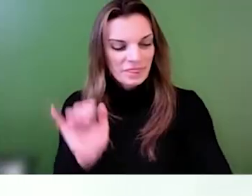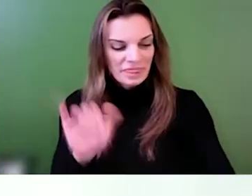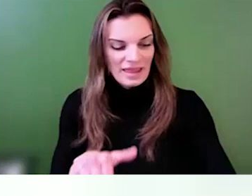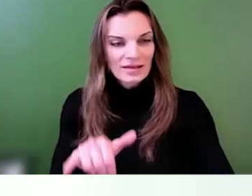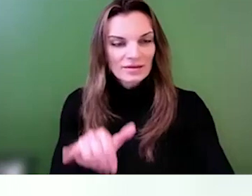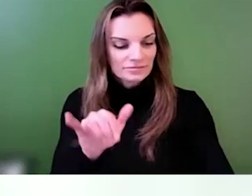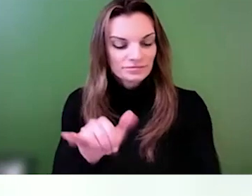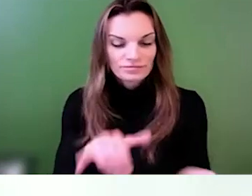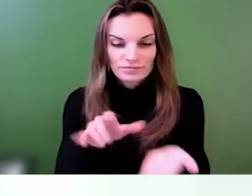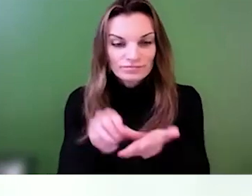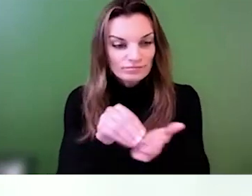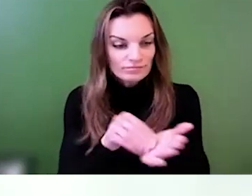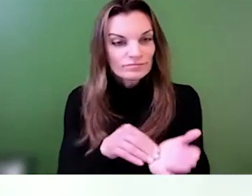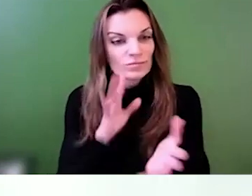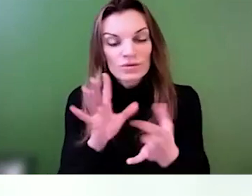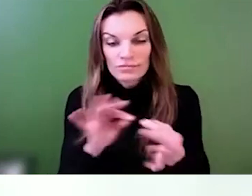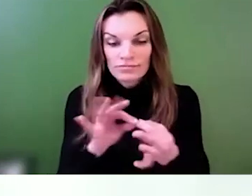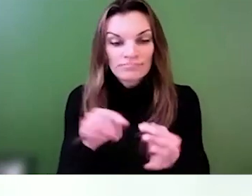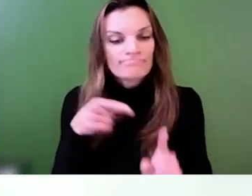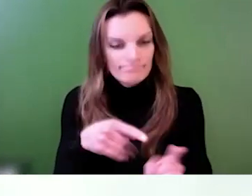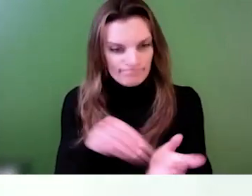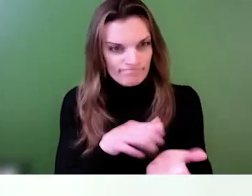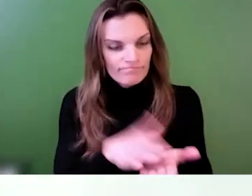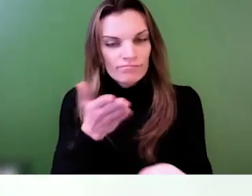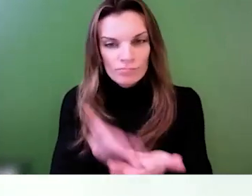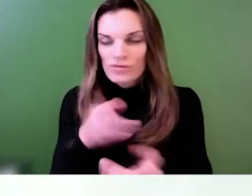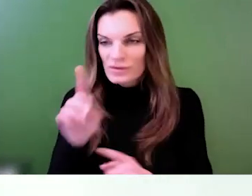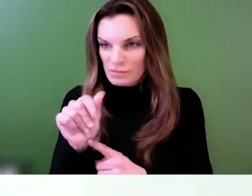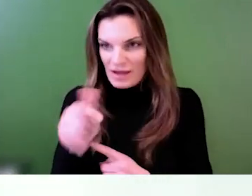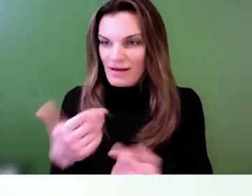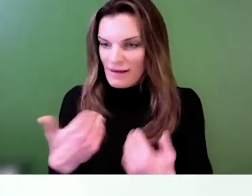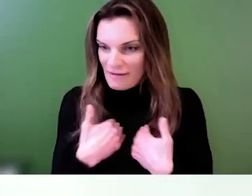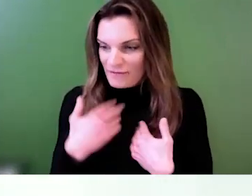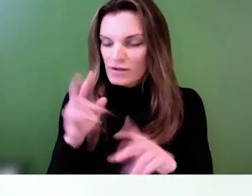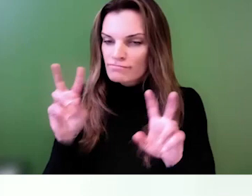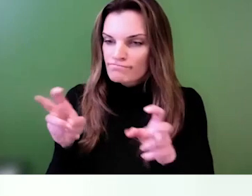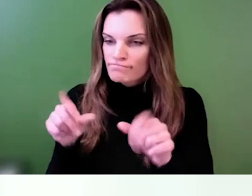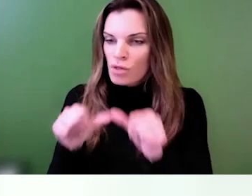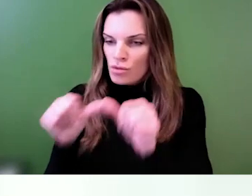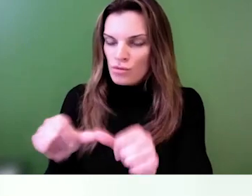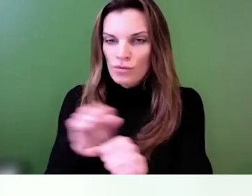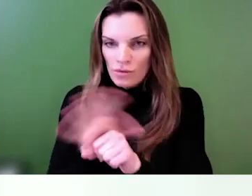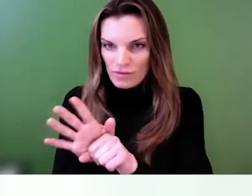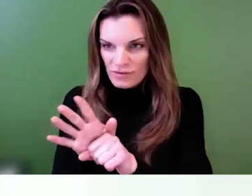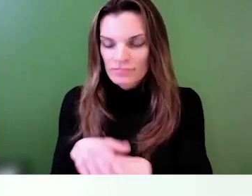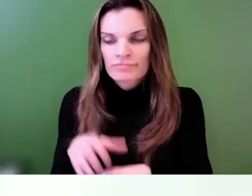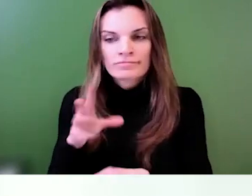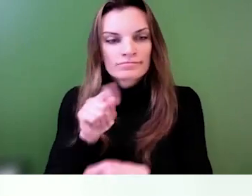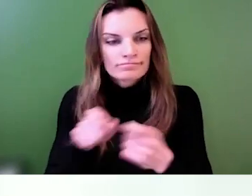state that Johnny has a disability. That it's long COVID. What his specific requested accommodation is. The